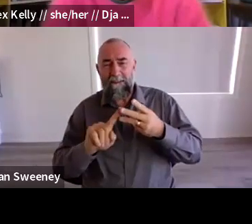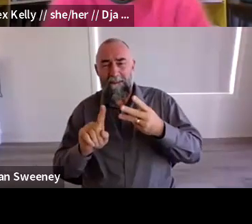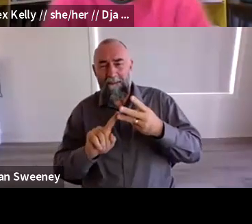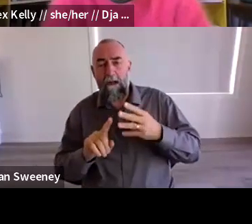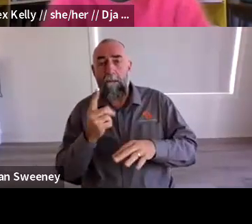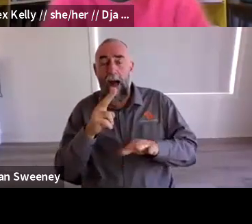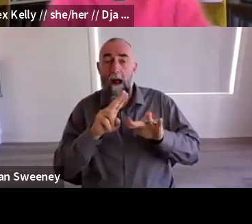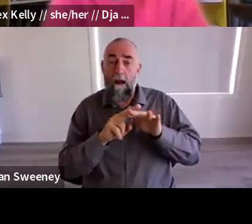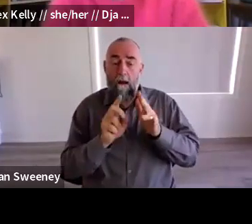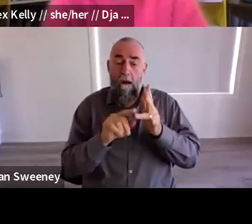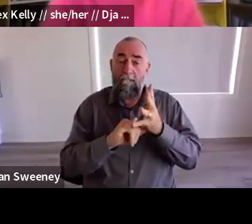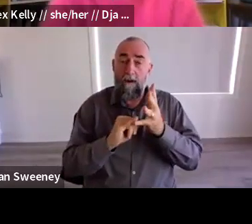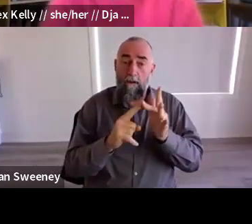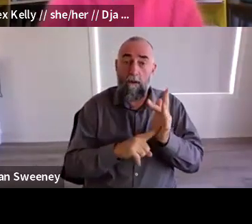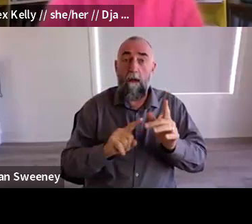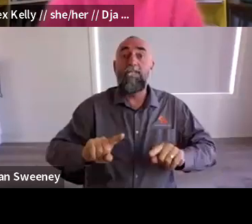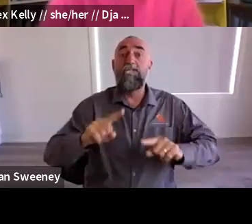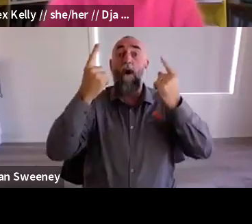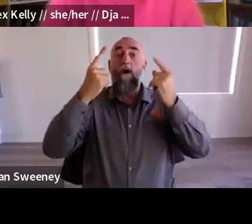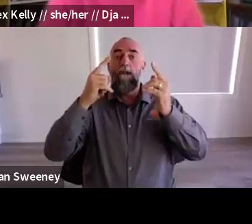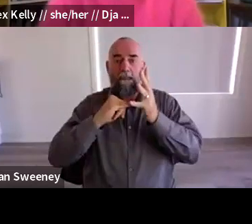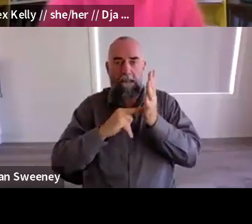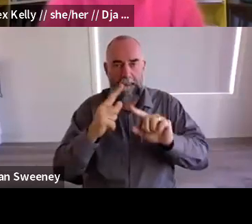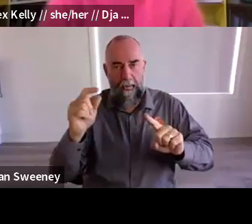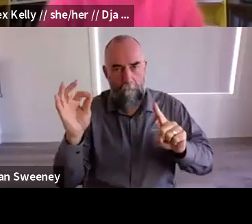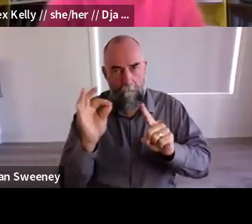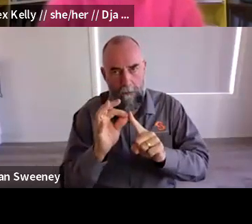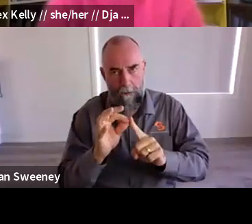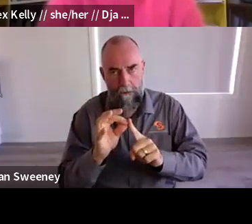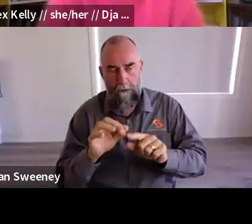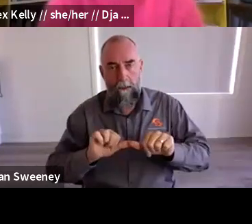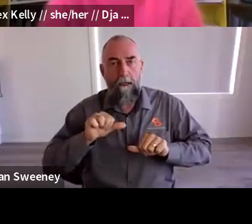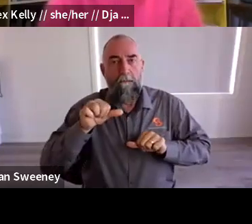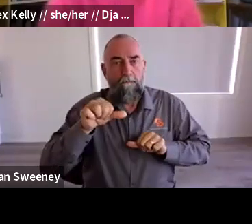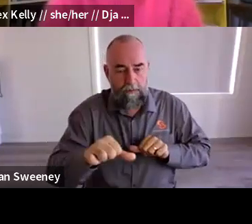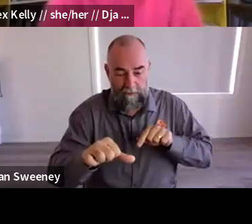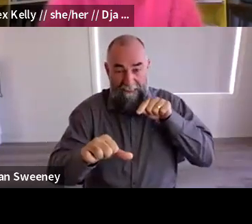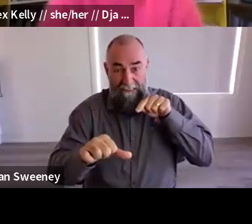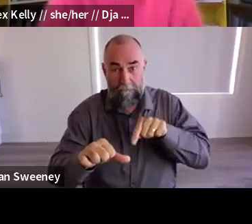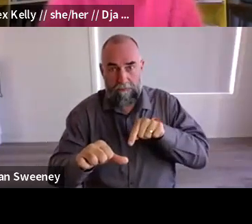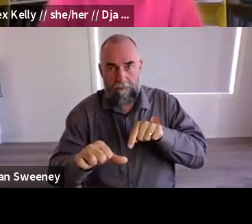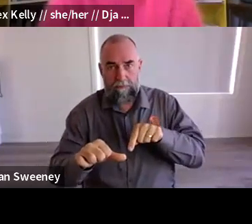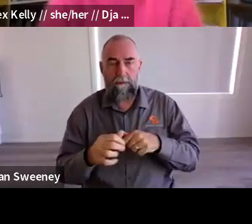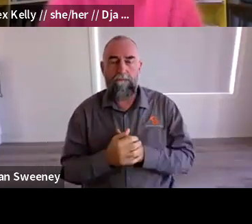lot of dirty money out there, and we can talk about gambling and we can